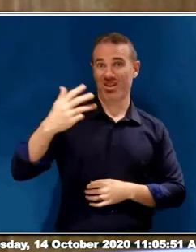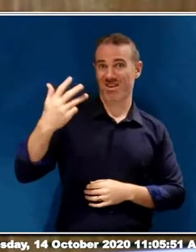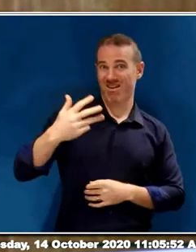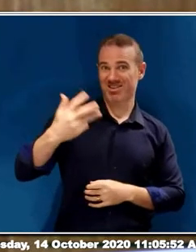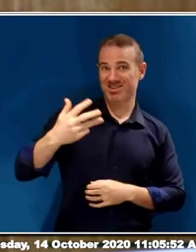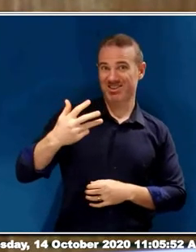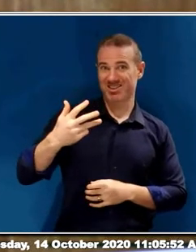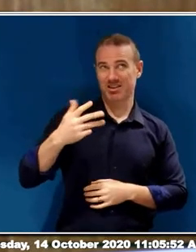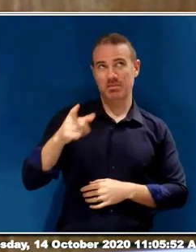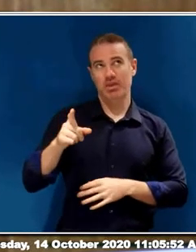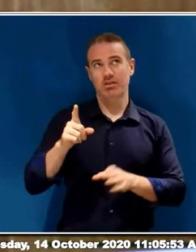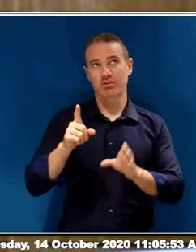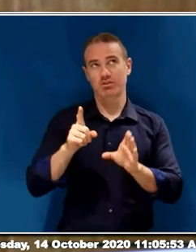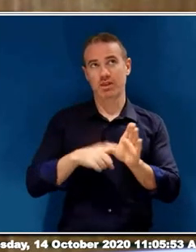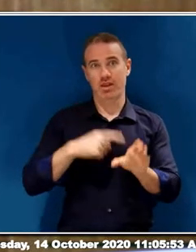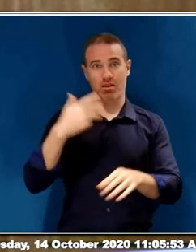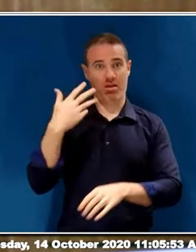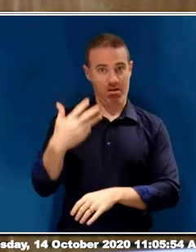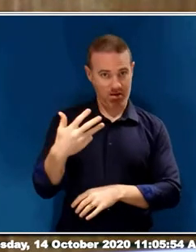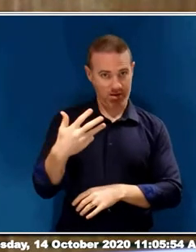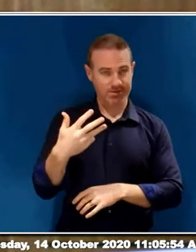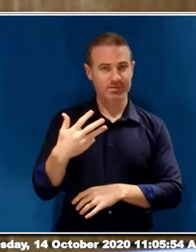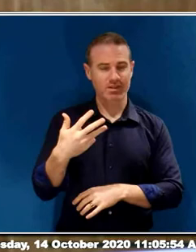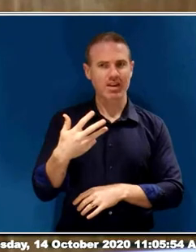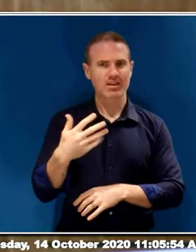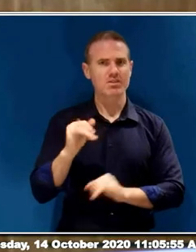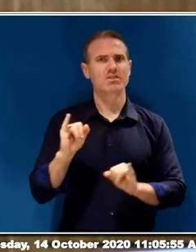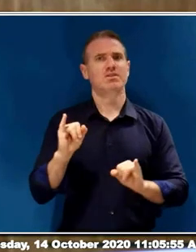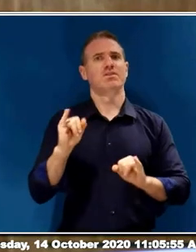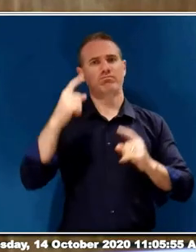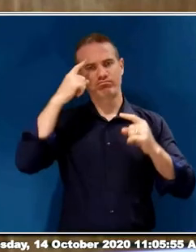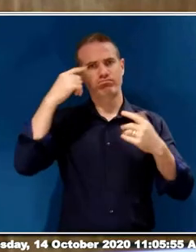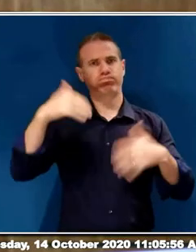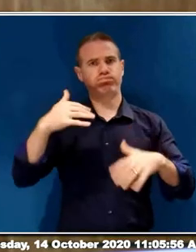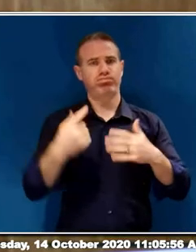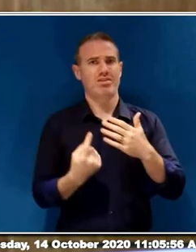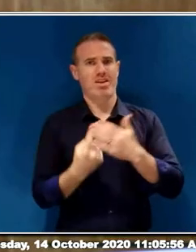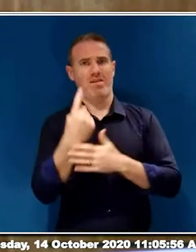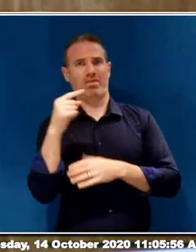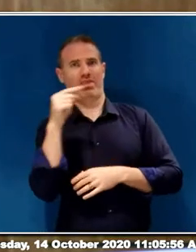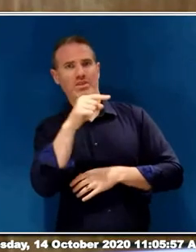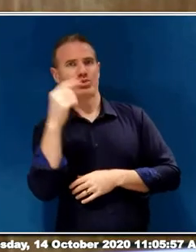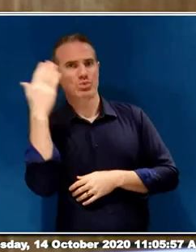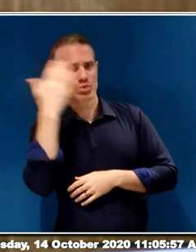There is a distressing incident at the school for which Kobe was excluded.